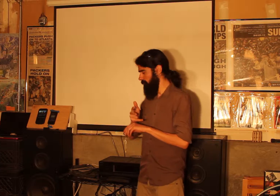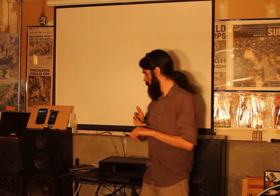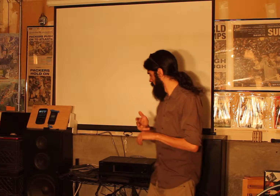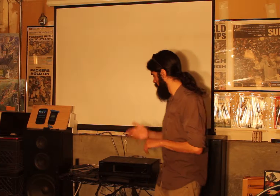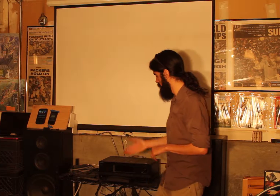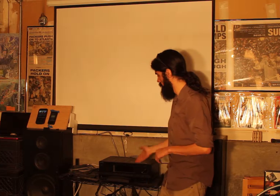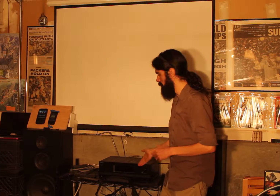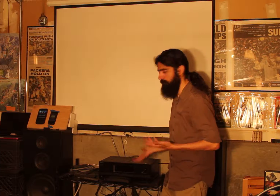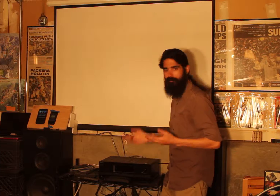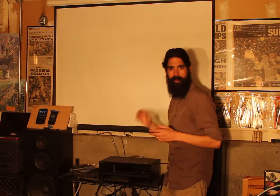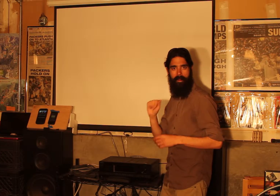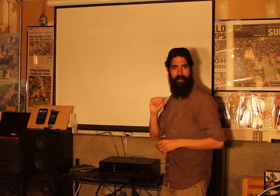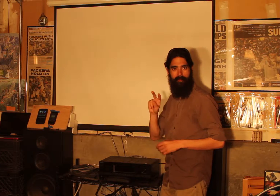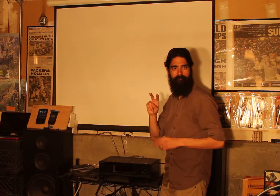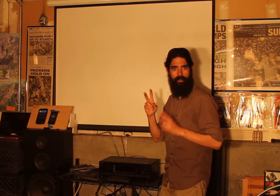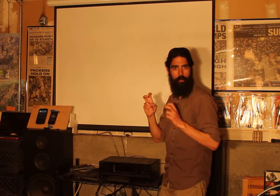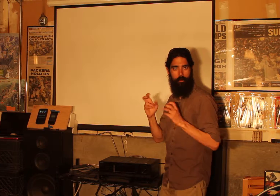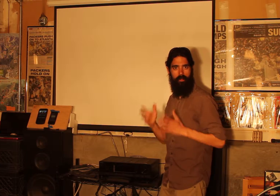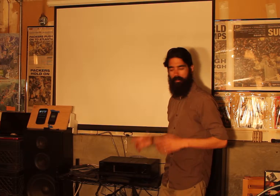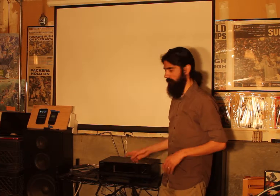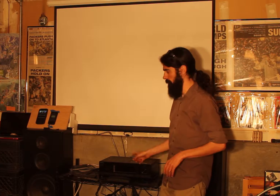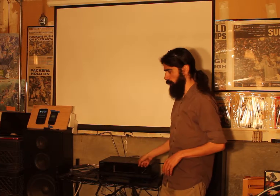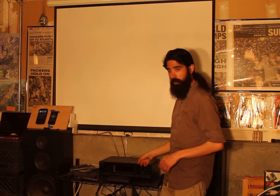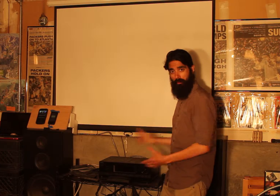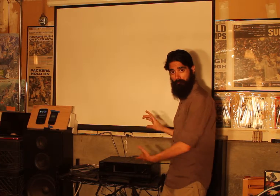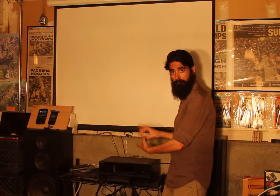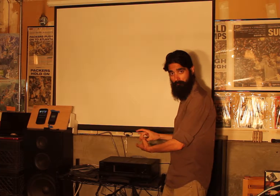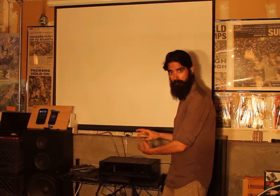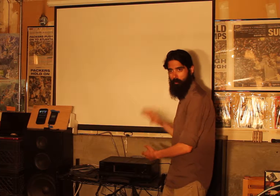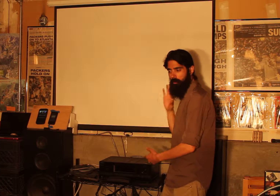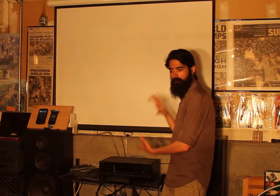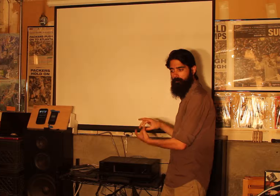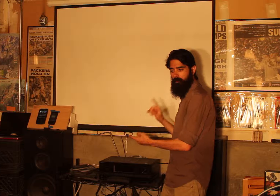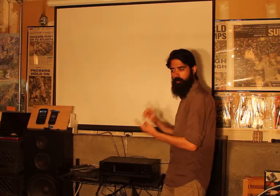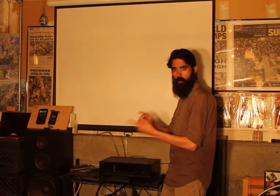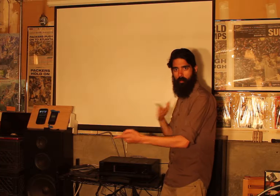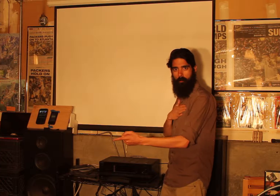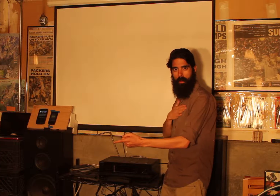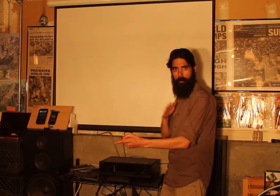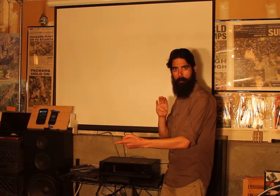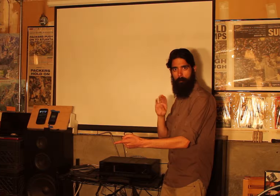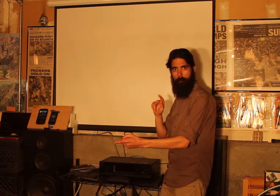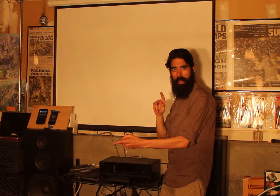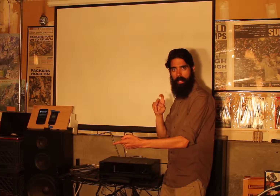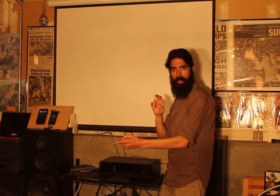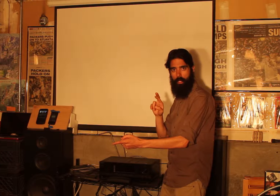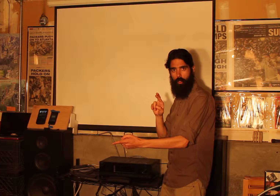Here, we have an A.V. receiver, connected to my buttkicker